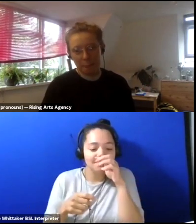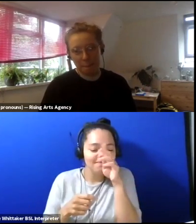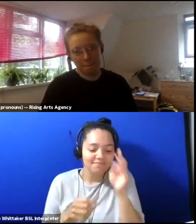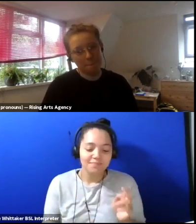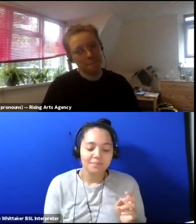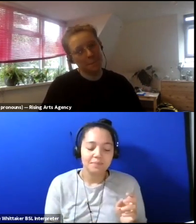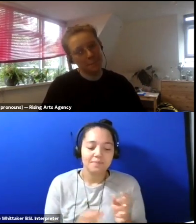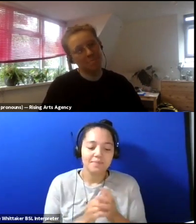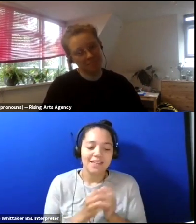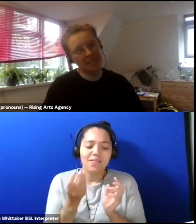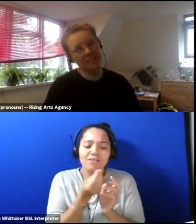There's quite a few, actually.